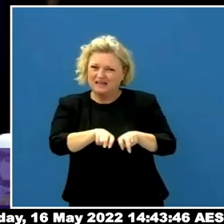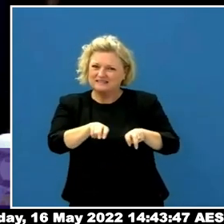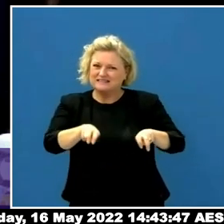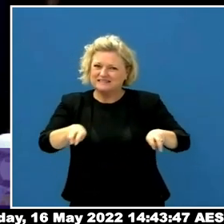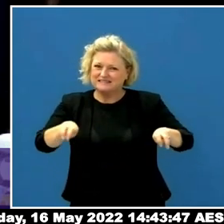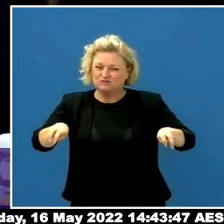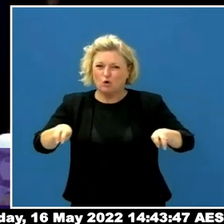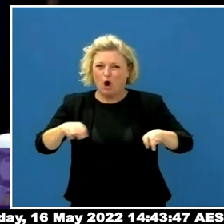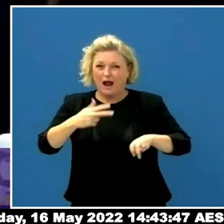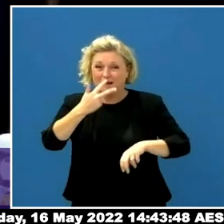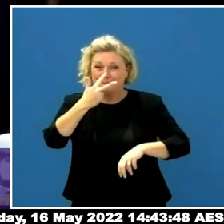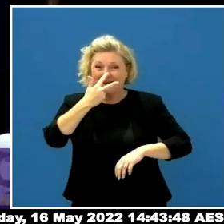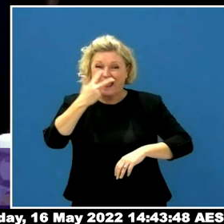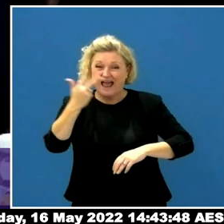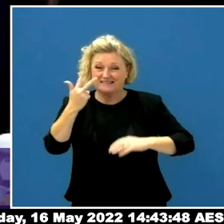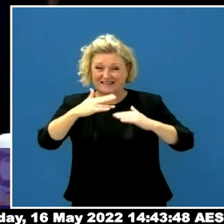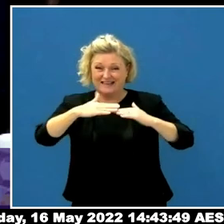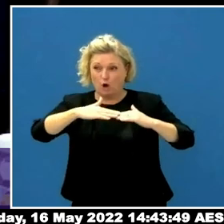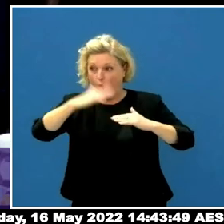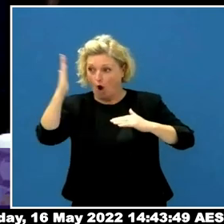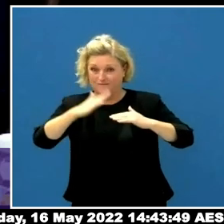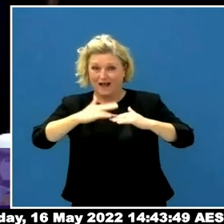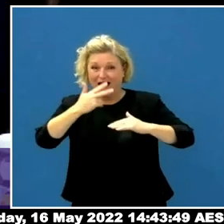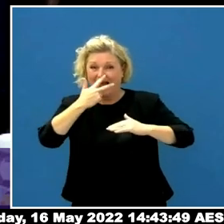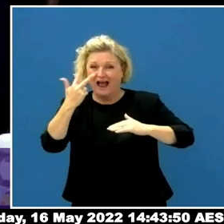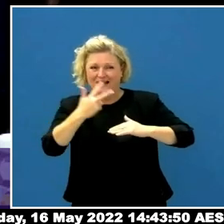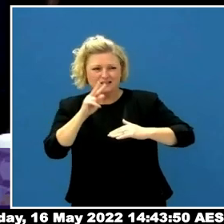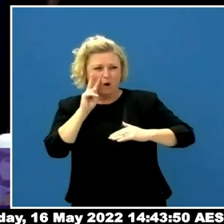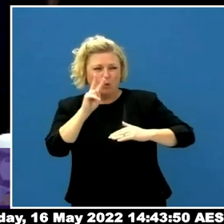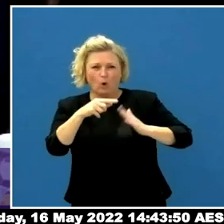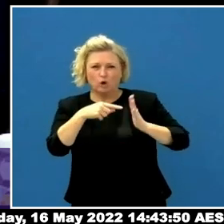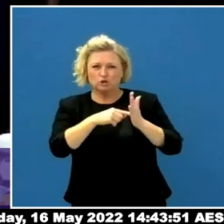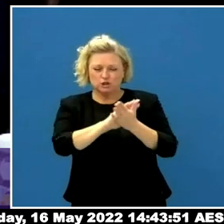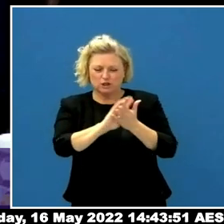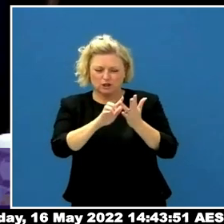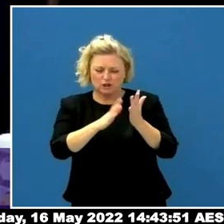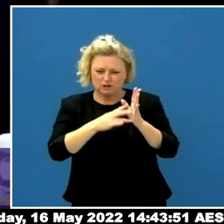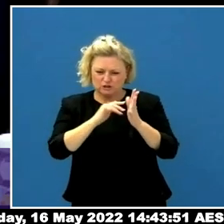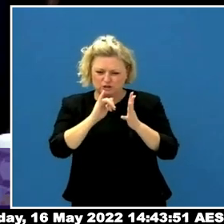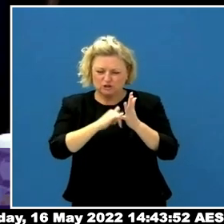Tank Engine and Teletubbies and the Wiggles which is not very age appropriate.